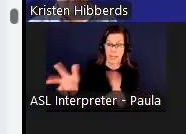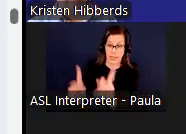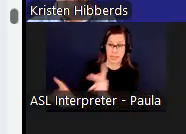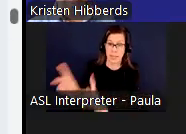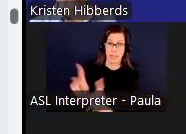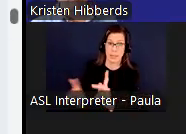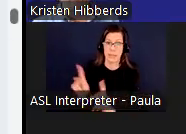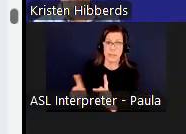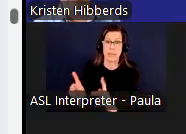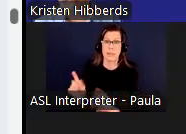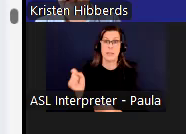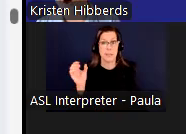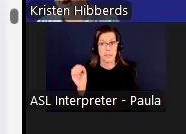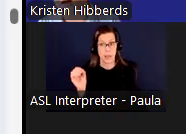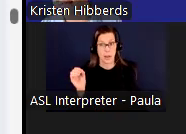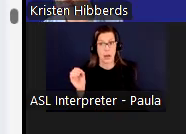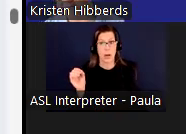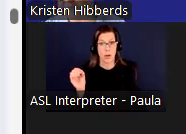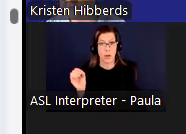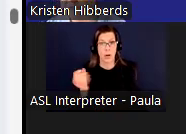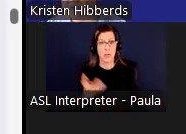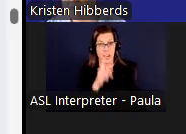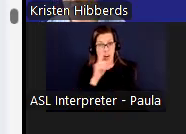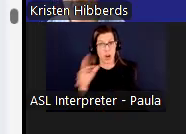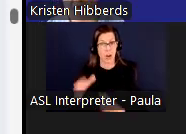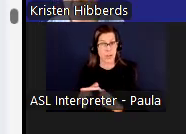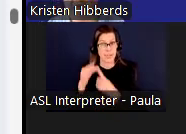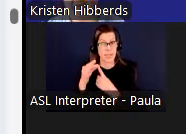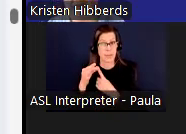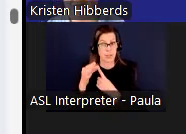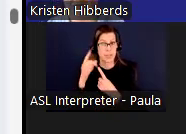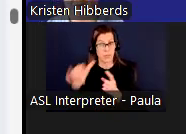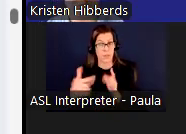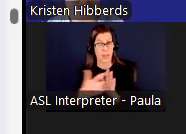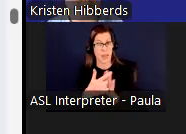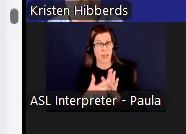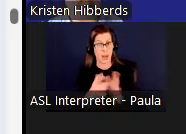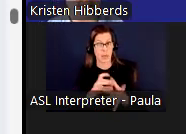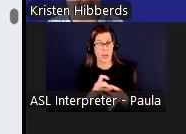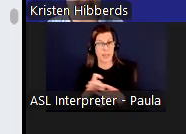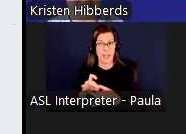And so there are exceptions to the law related to, you know, public,